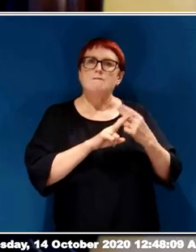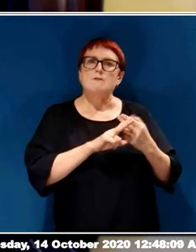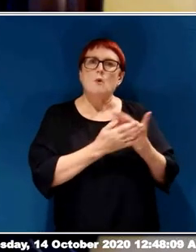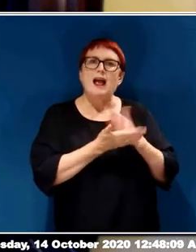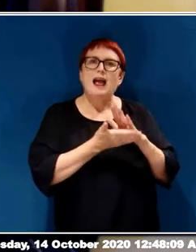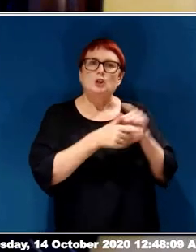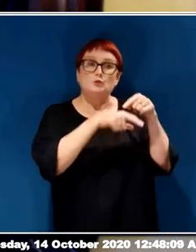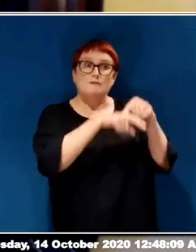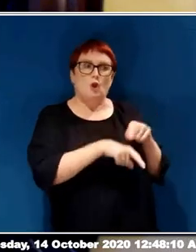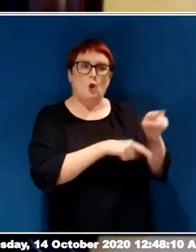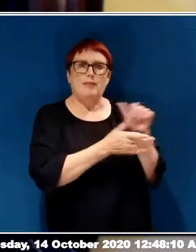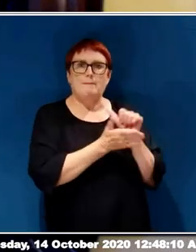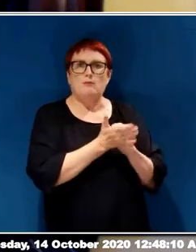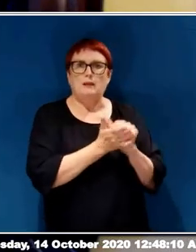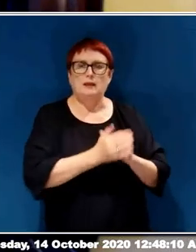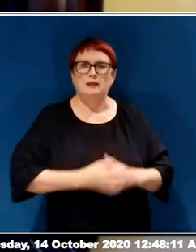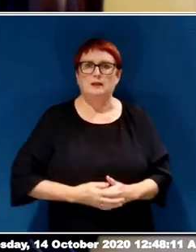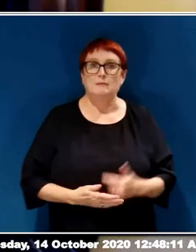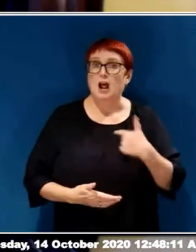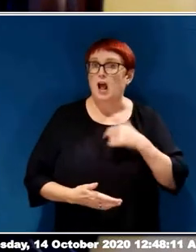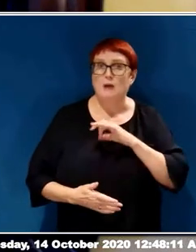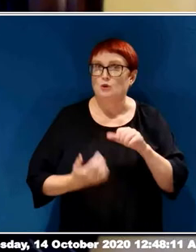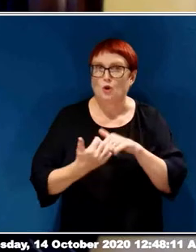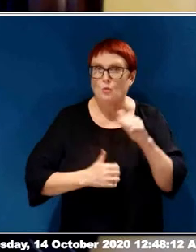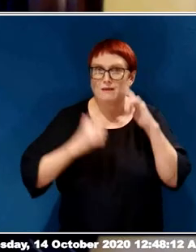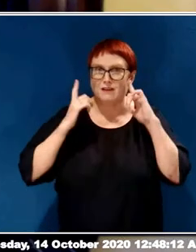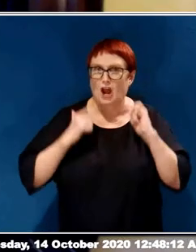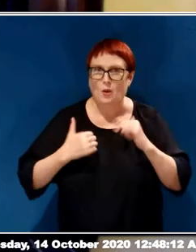No, you don't have to be a lawyer to make these suggestions.